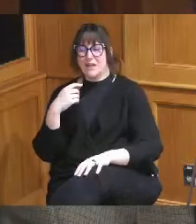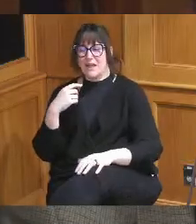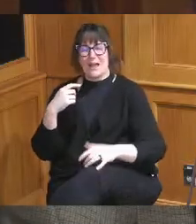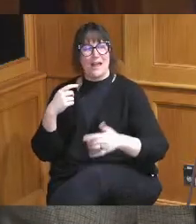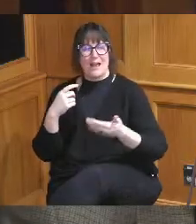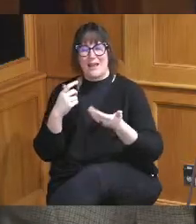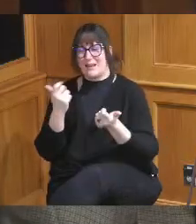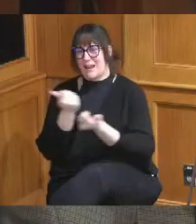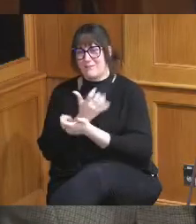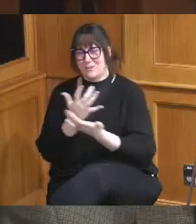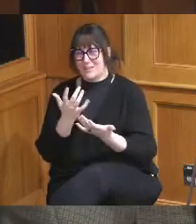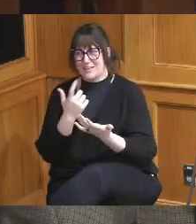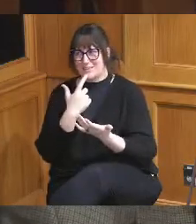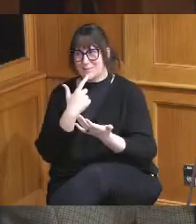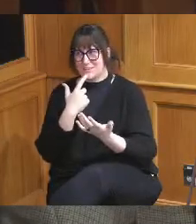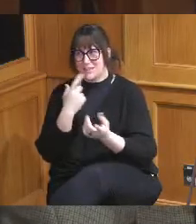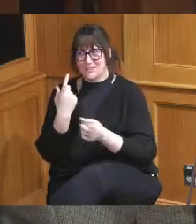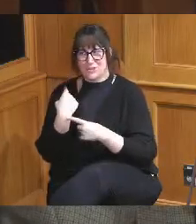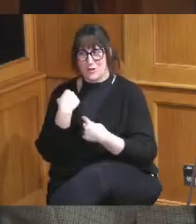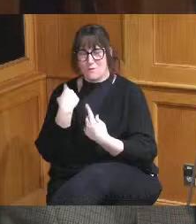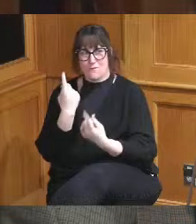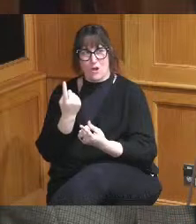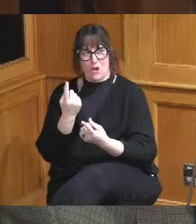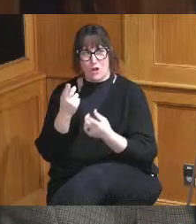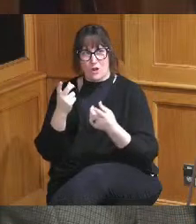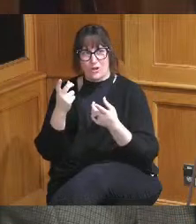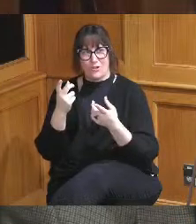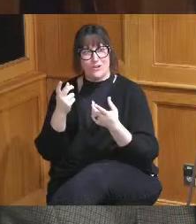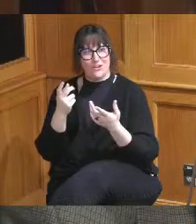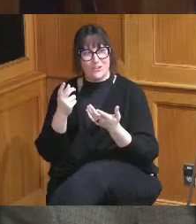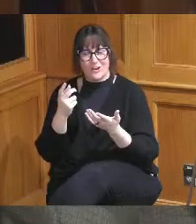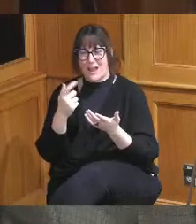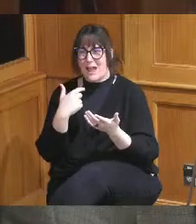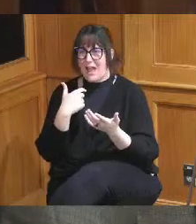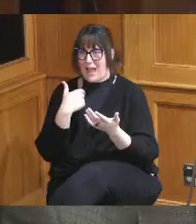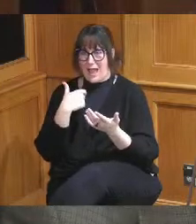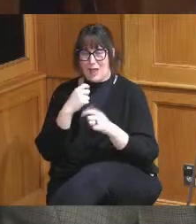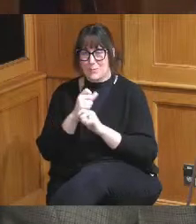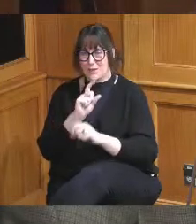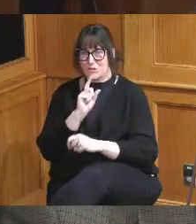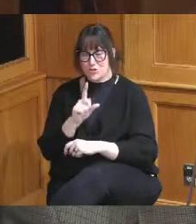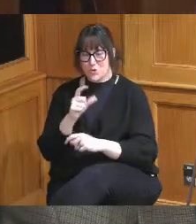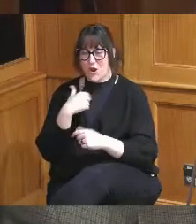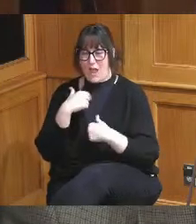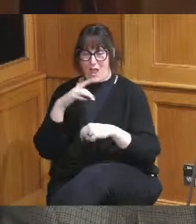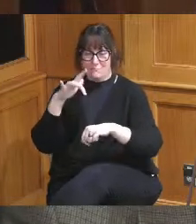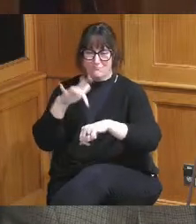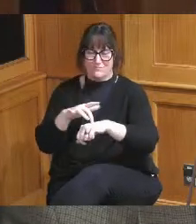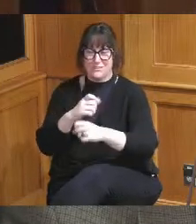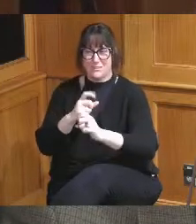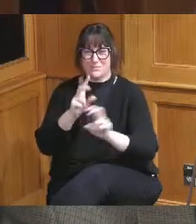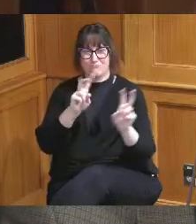I think that was like my Director that mage sure I came out there to see the facility but these